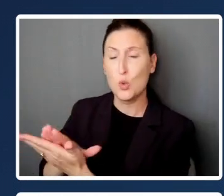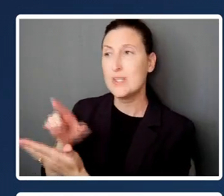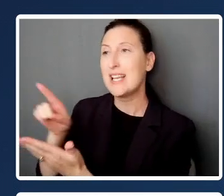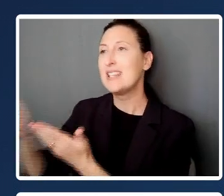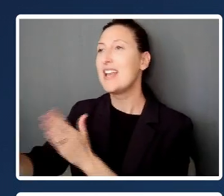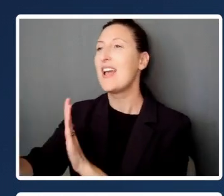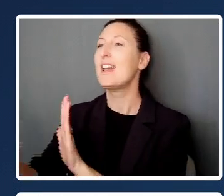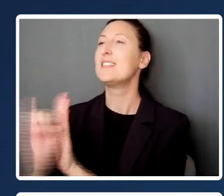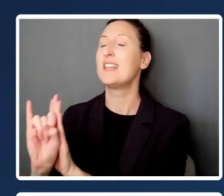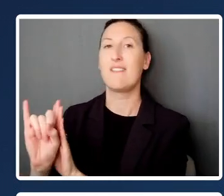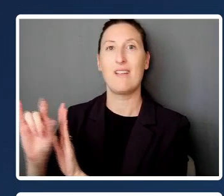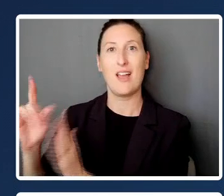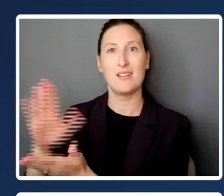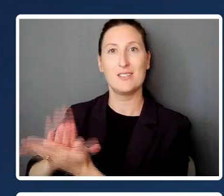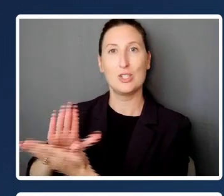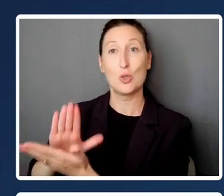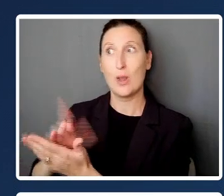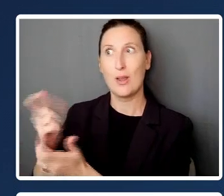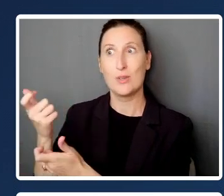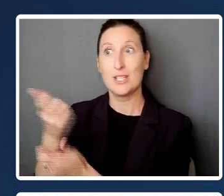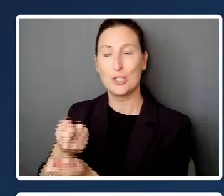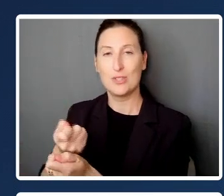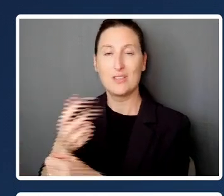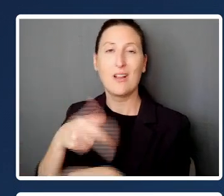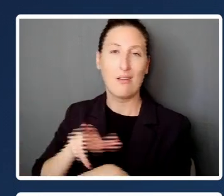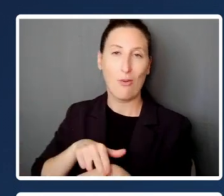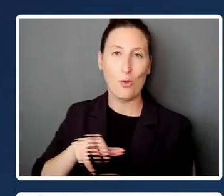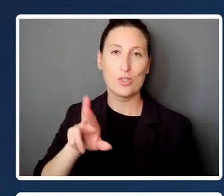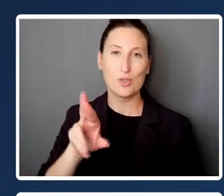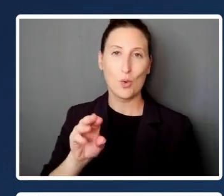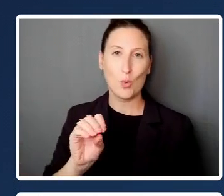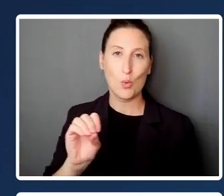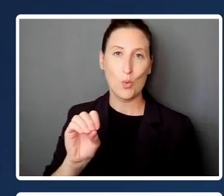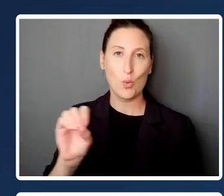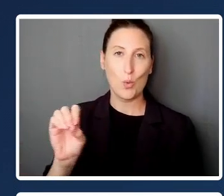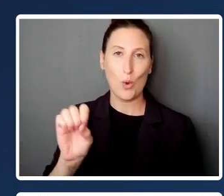which was, of course, Roosevelt. And it just eased the process so